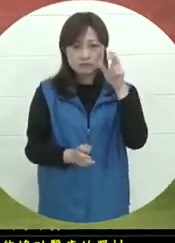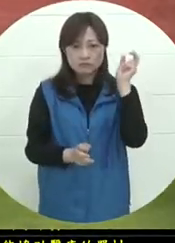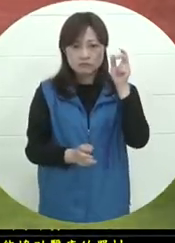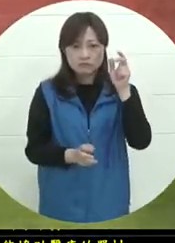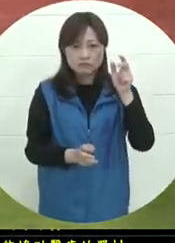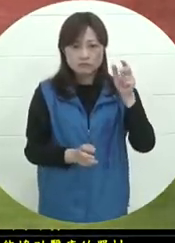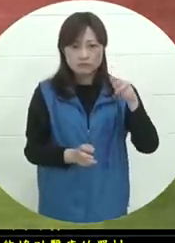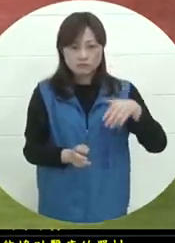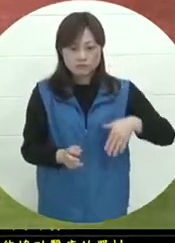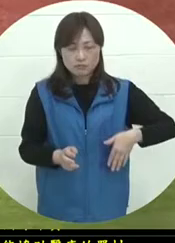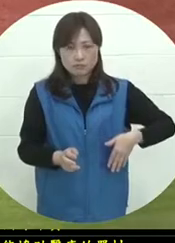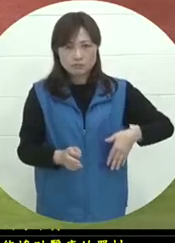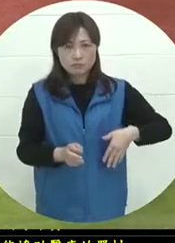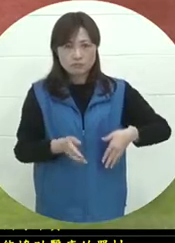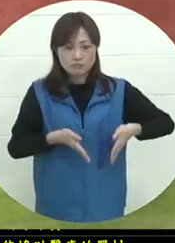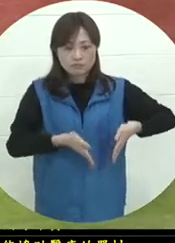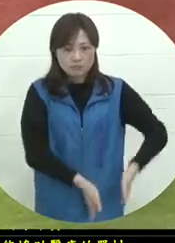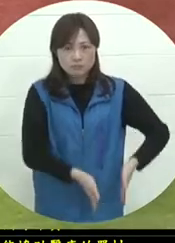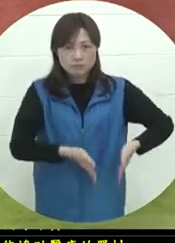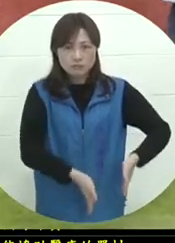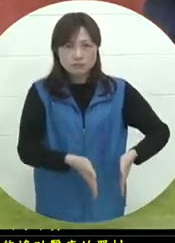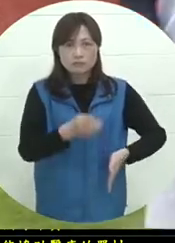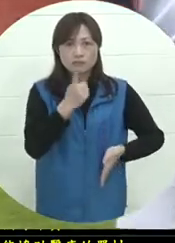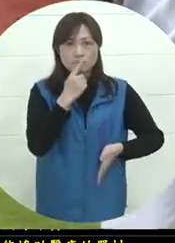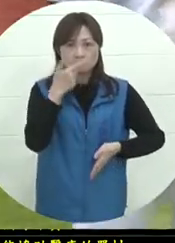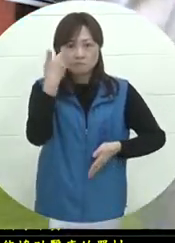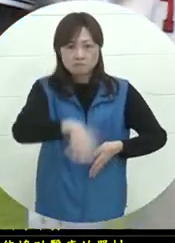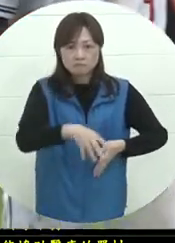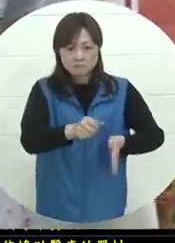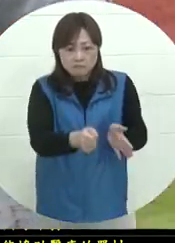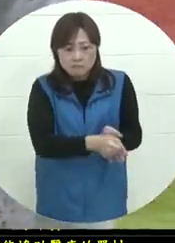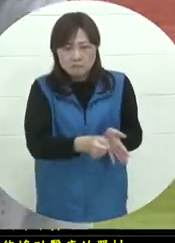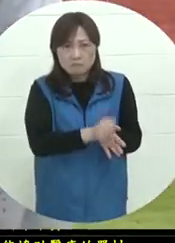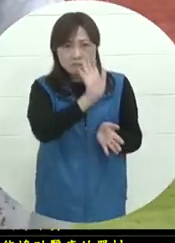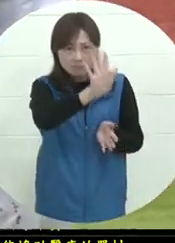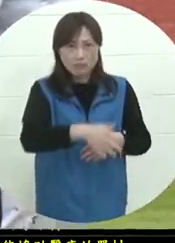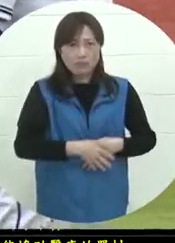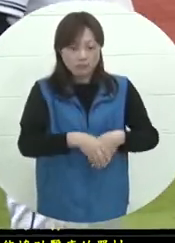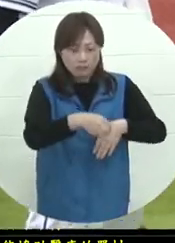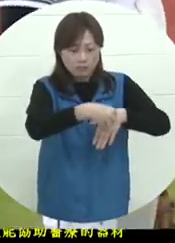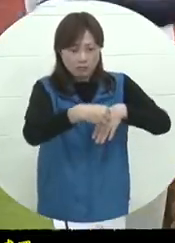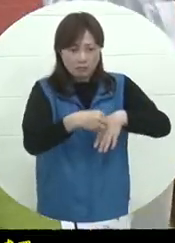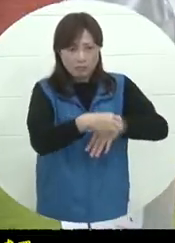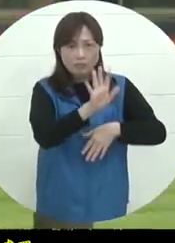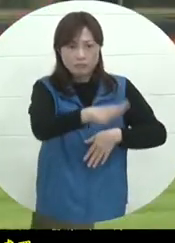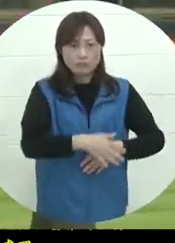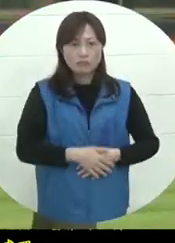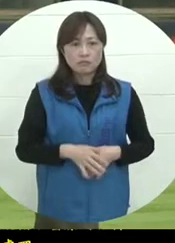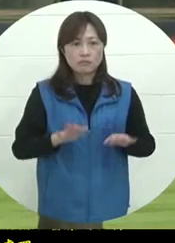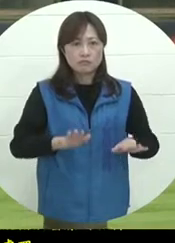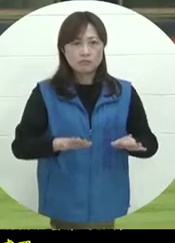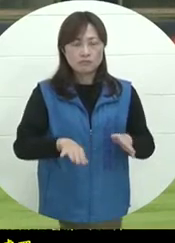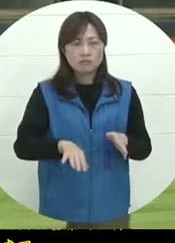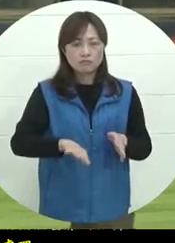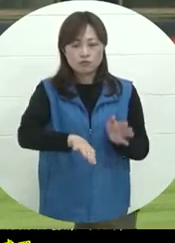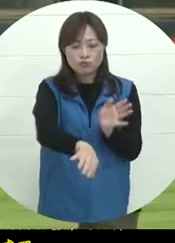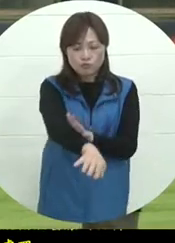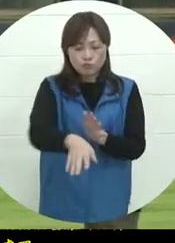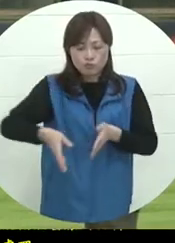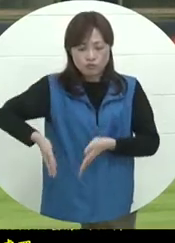on the pitcher's shorts. Oh, right now, he has this one inserted into the thigh shorts of his right foot. It’s